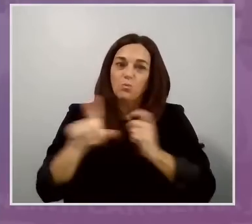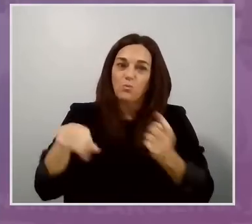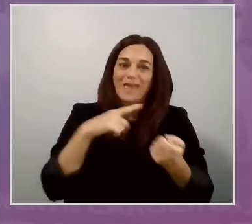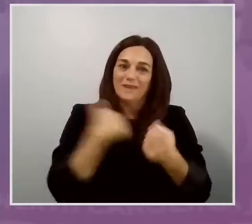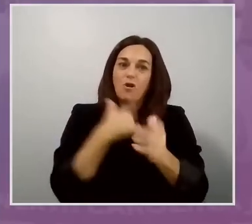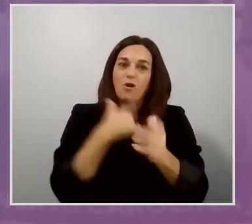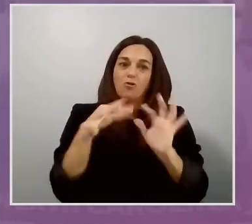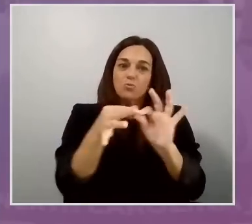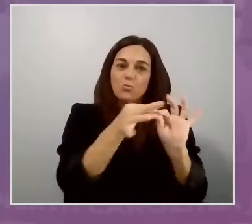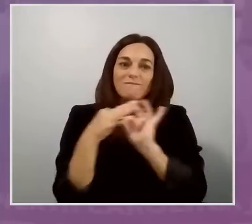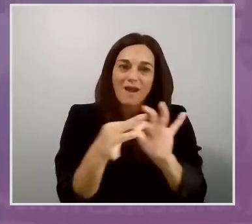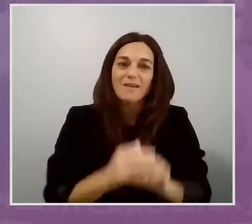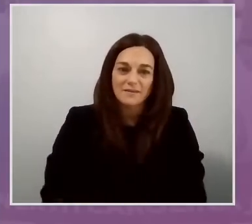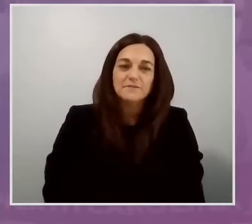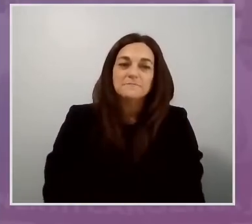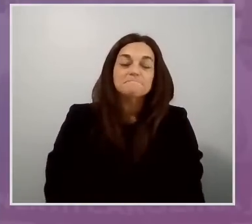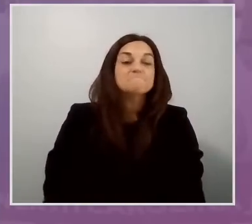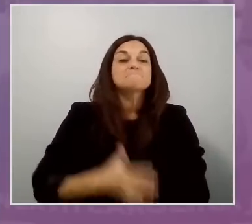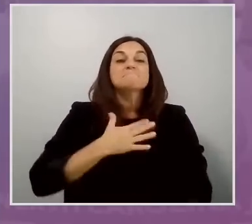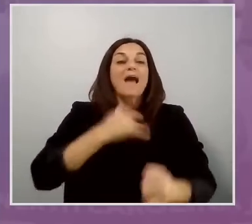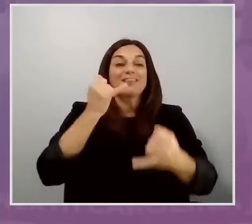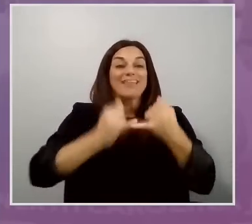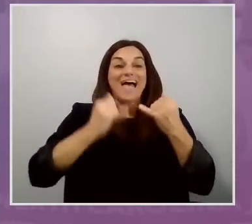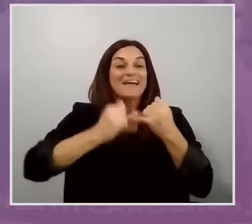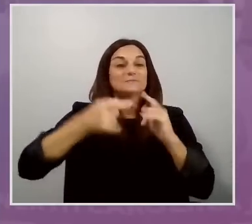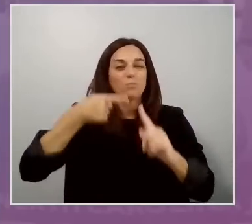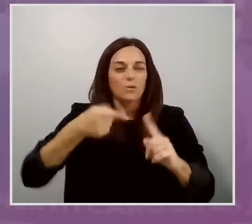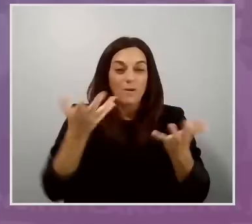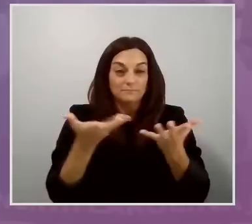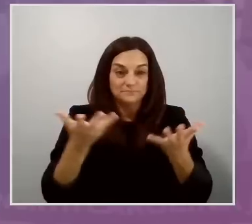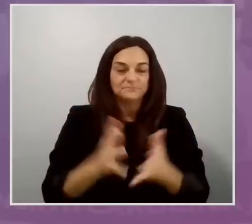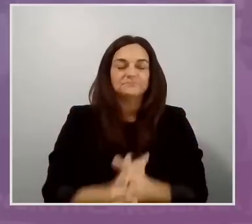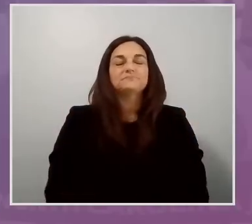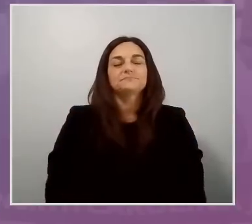RECOGNIZING THAT WE ARE A STRONG NATION WHEN WE ARE